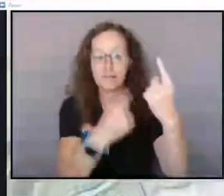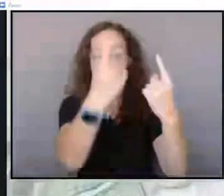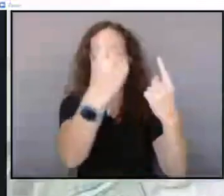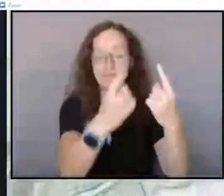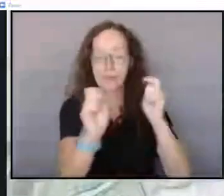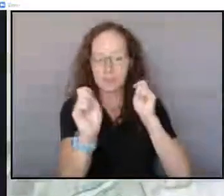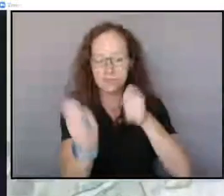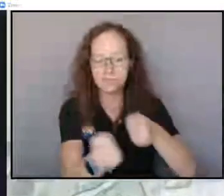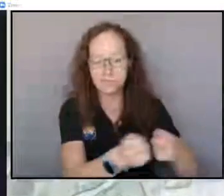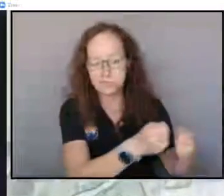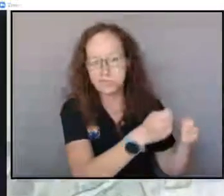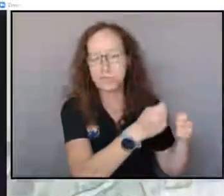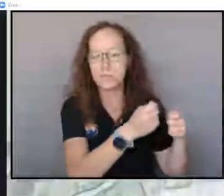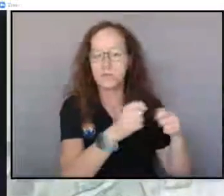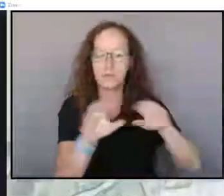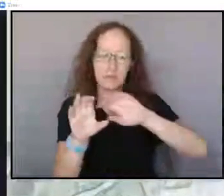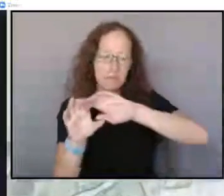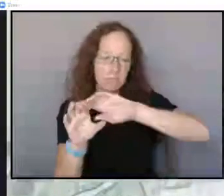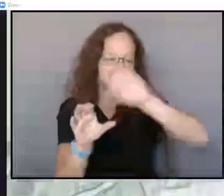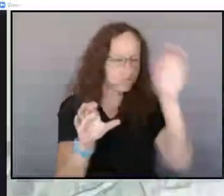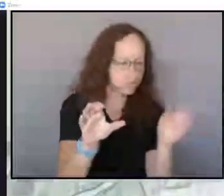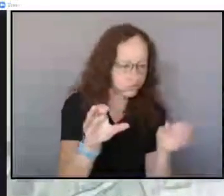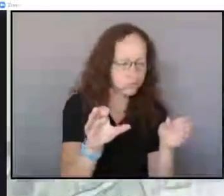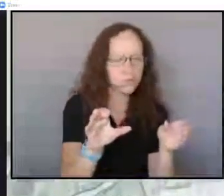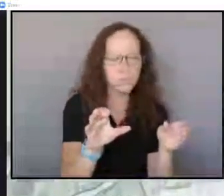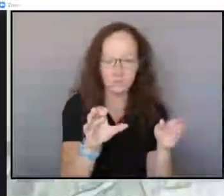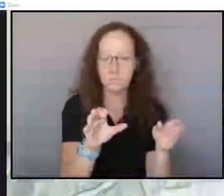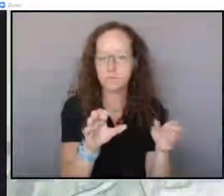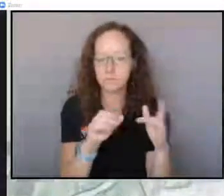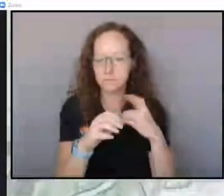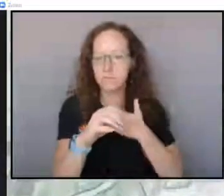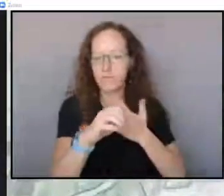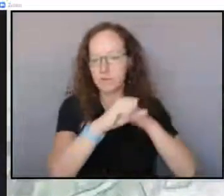THAT AT THIS POINT IN TIME. WE'LL CONTINUE TO HAVE